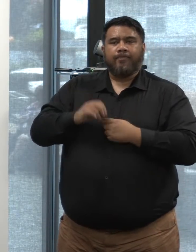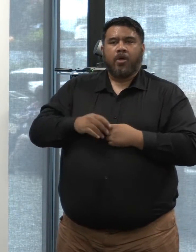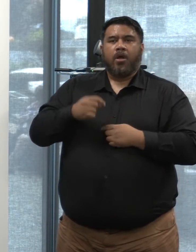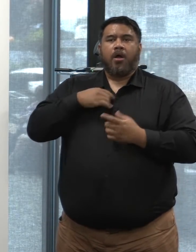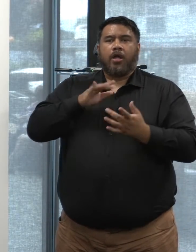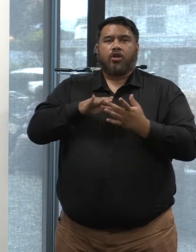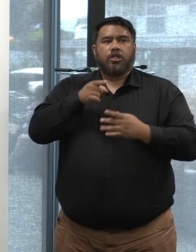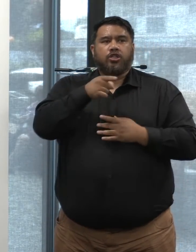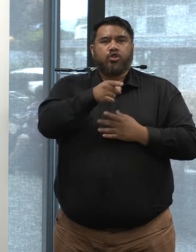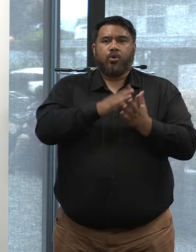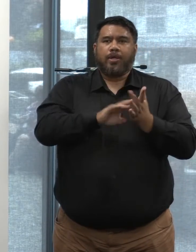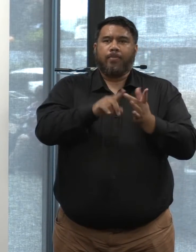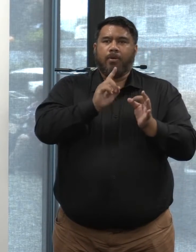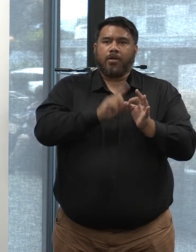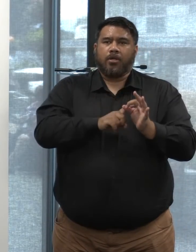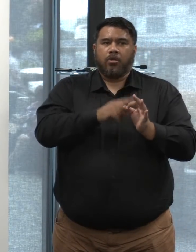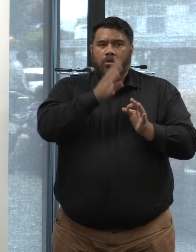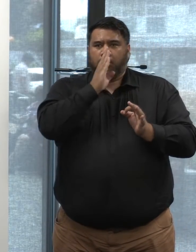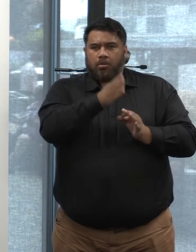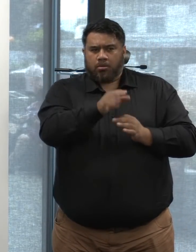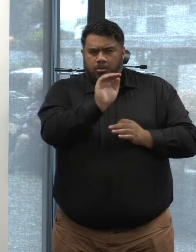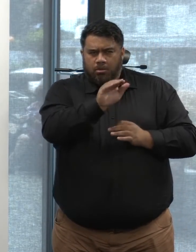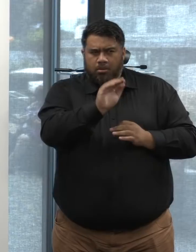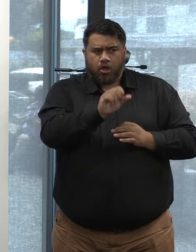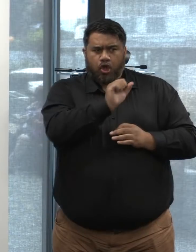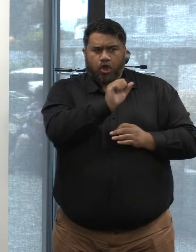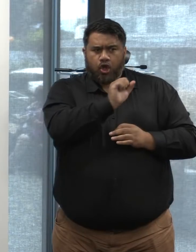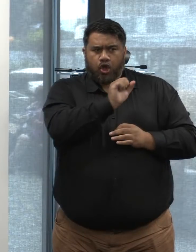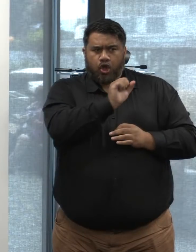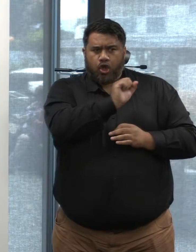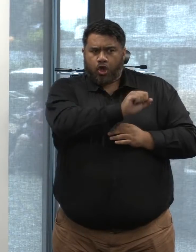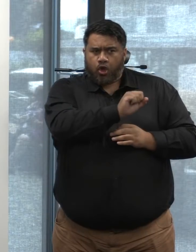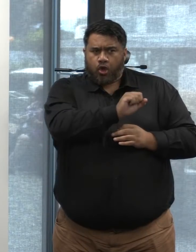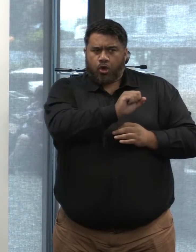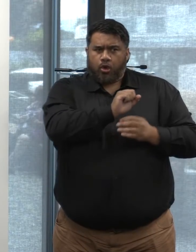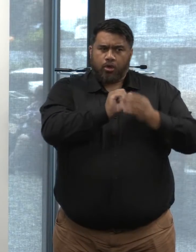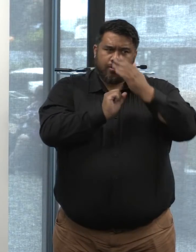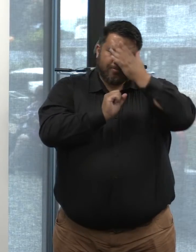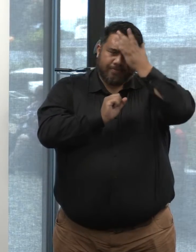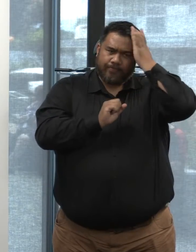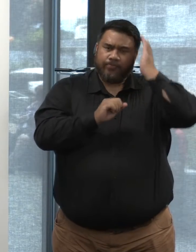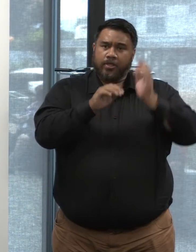brought to my attention a few days ago by another member of